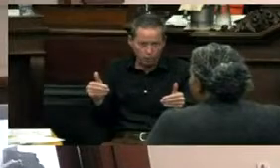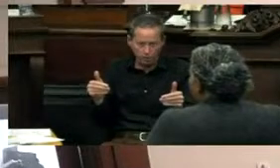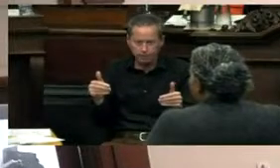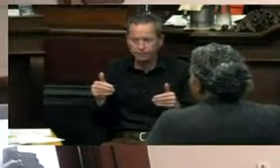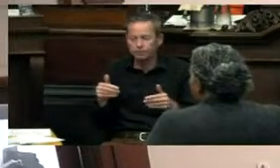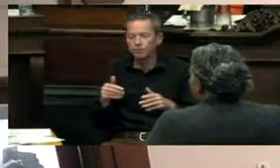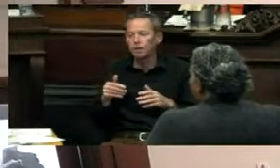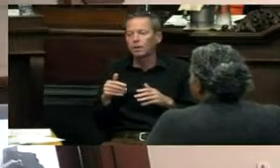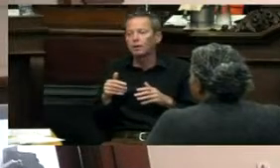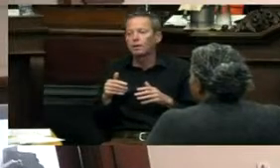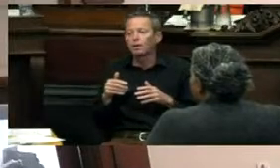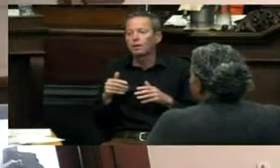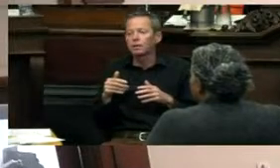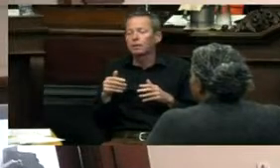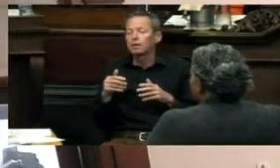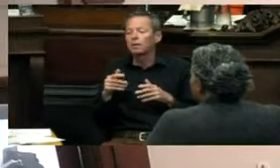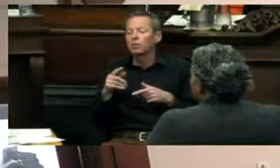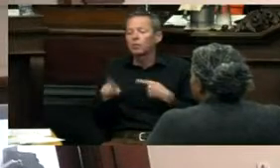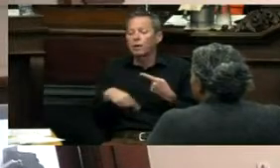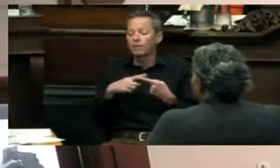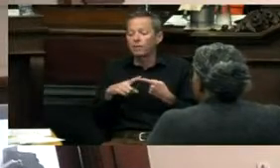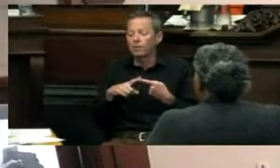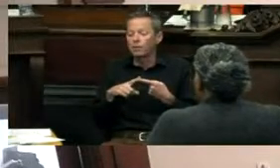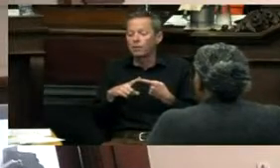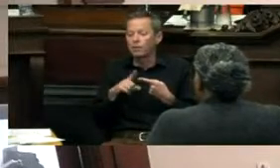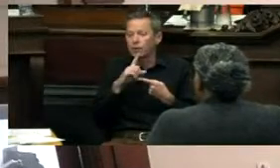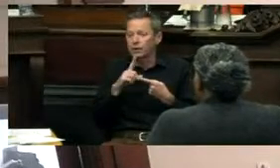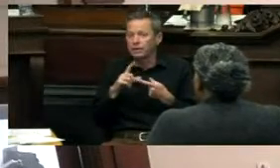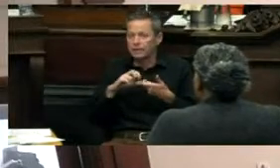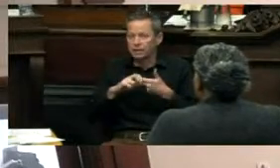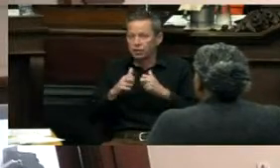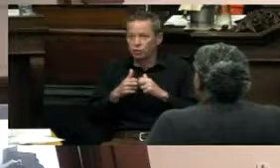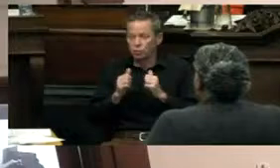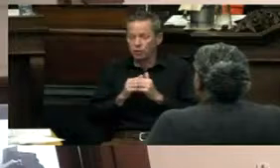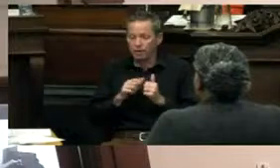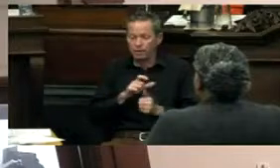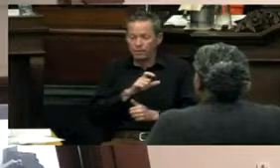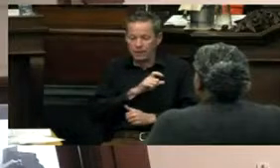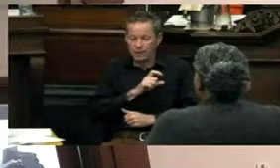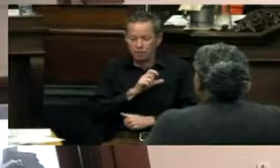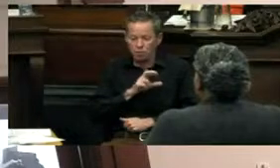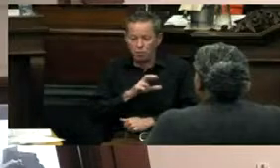Myers mentioned, moving forward